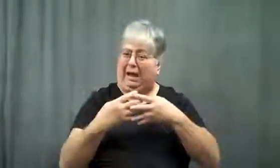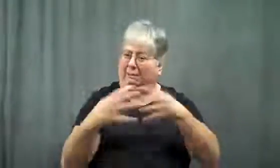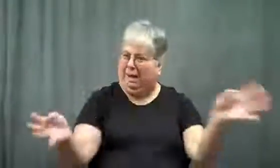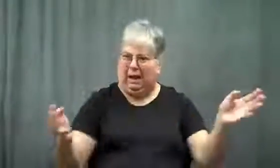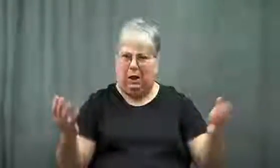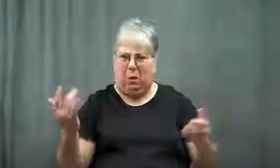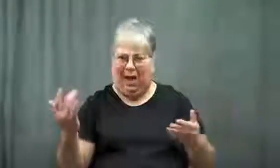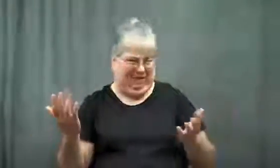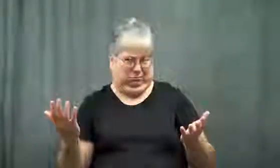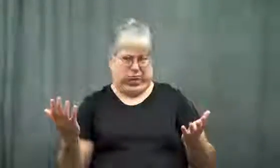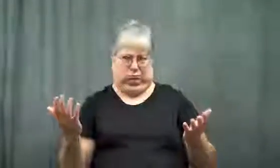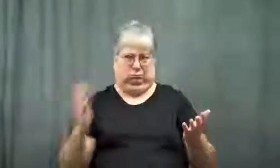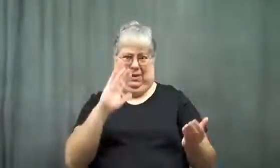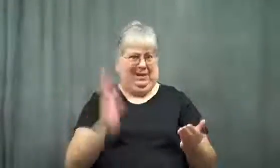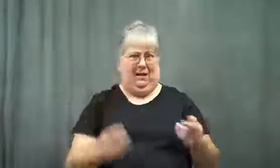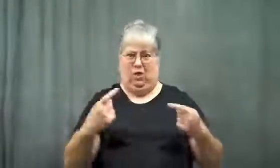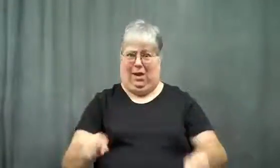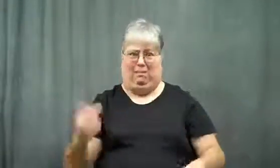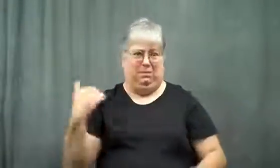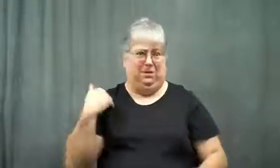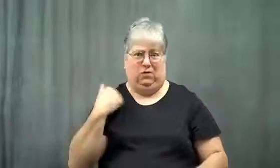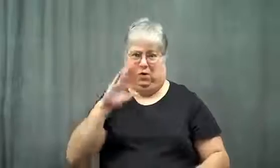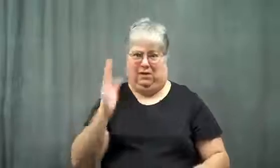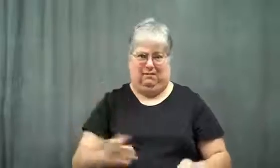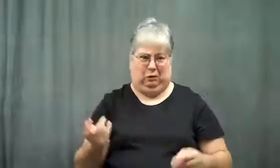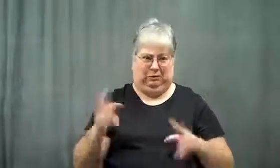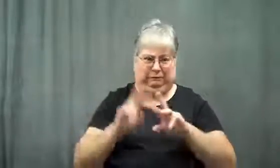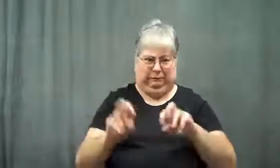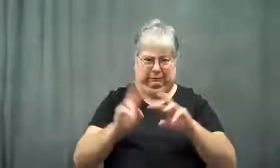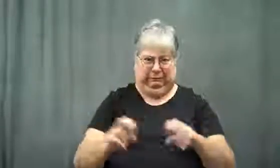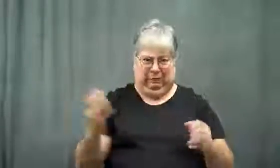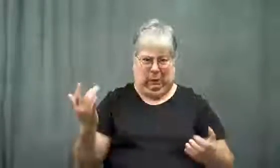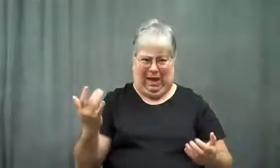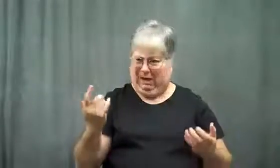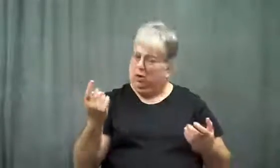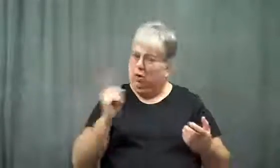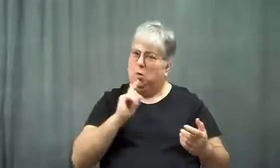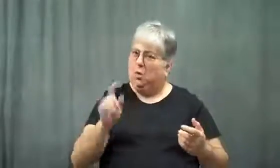This had never happened before and it's unknown why the wall breached.